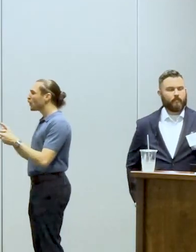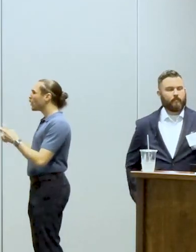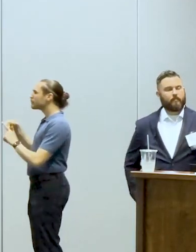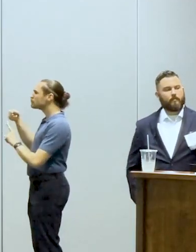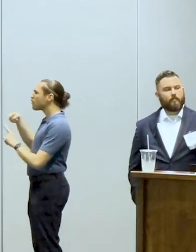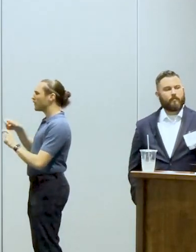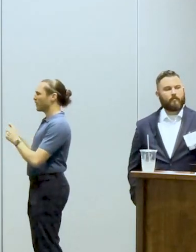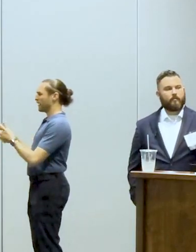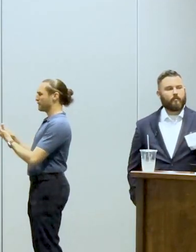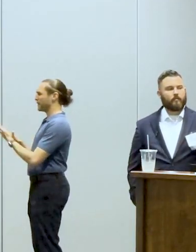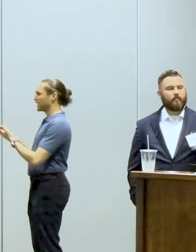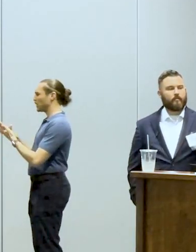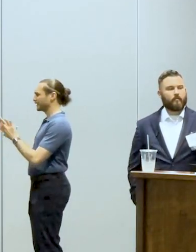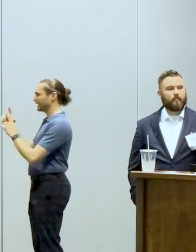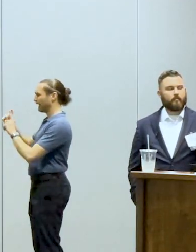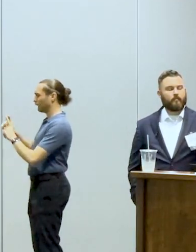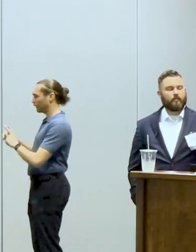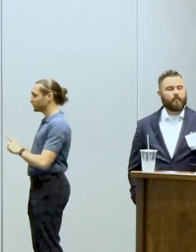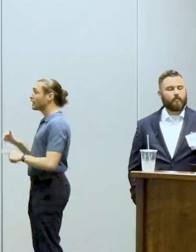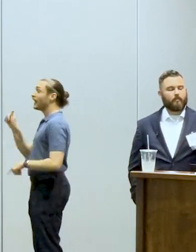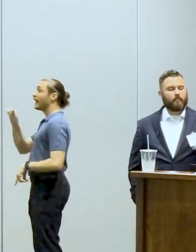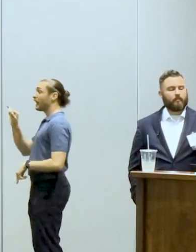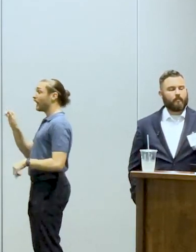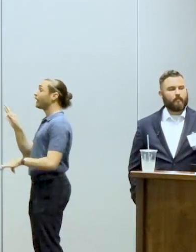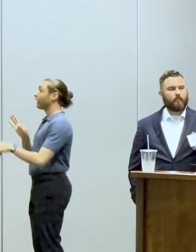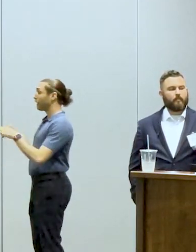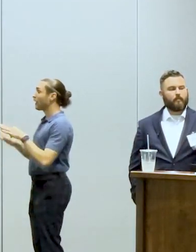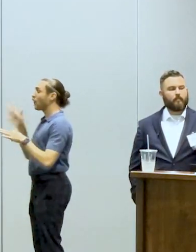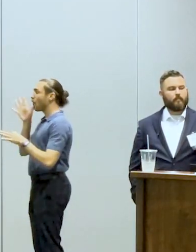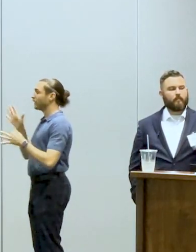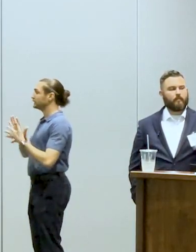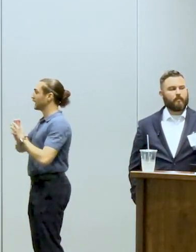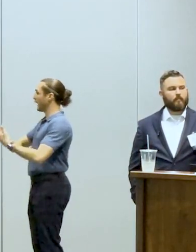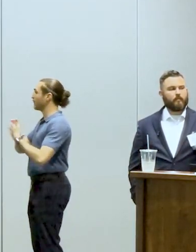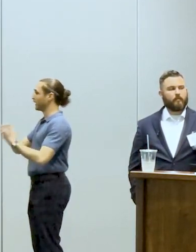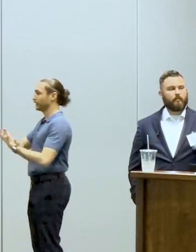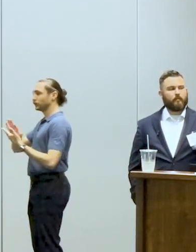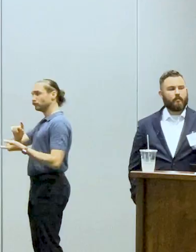dynamically translate content across modalities, turning text